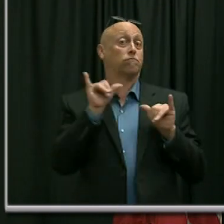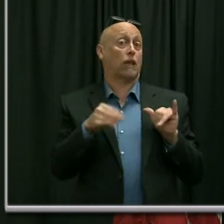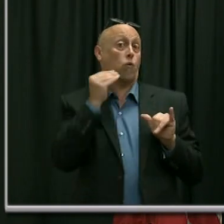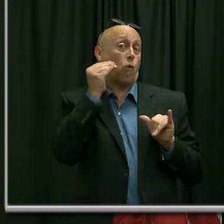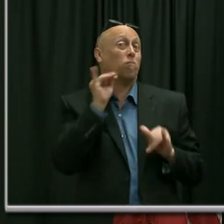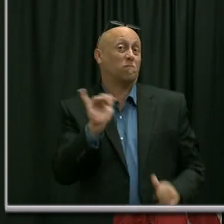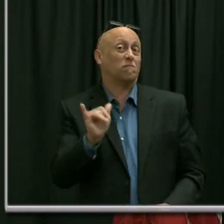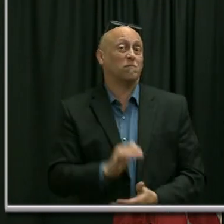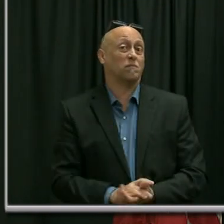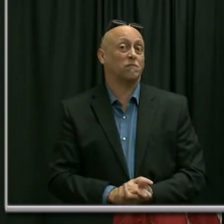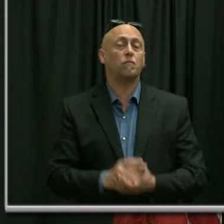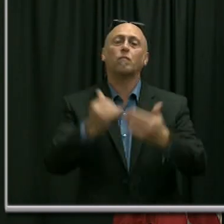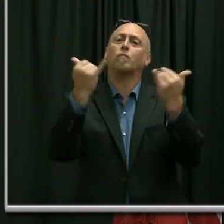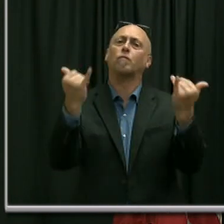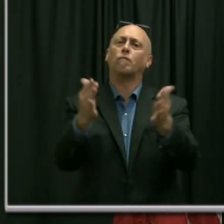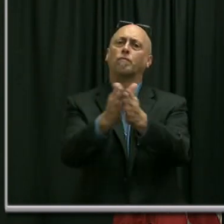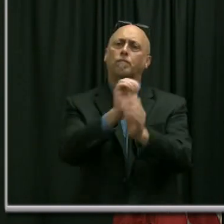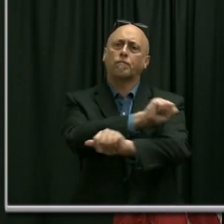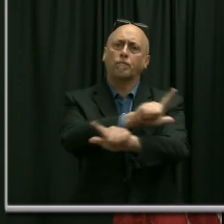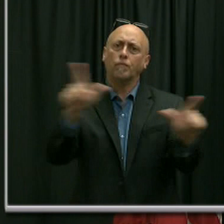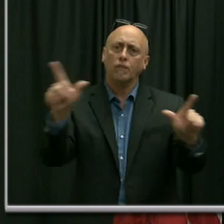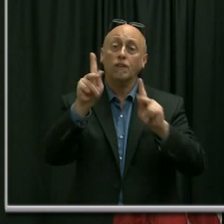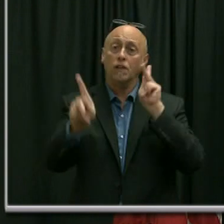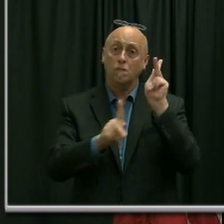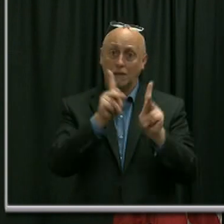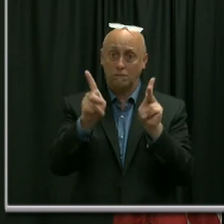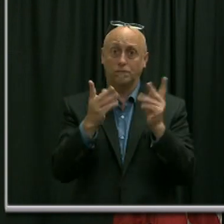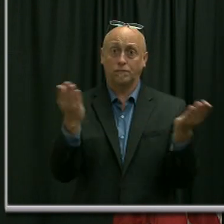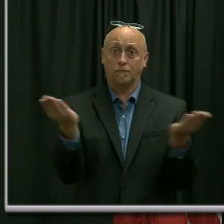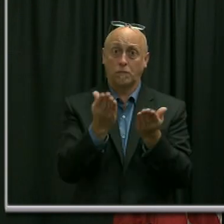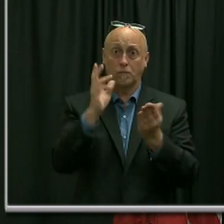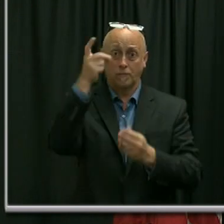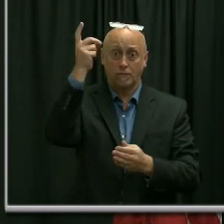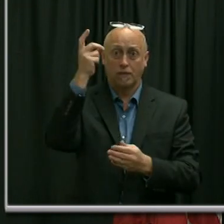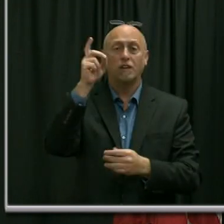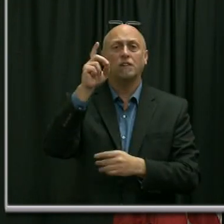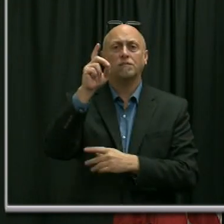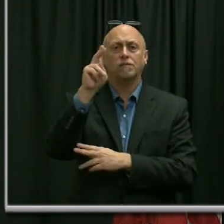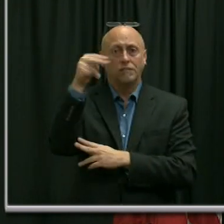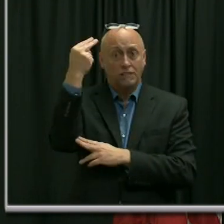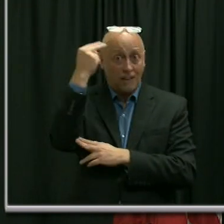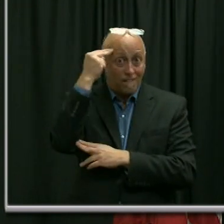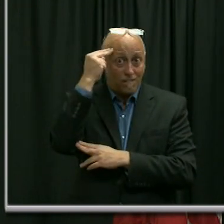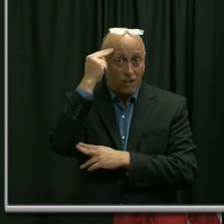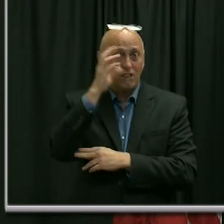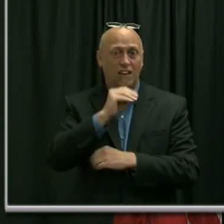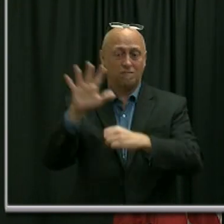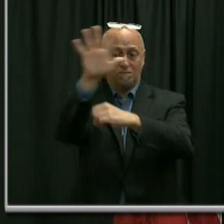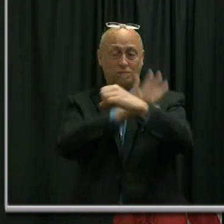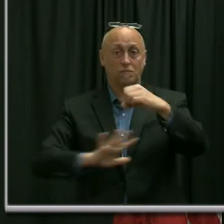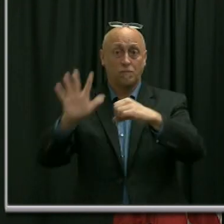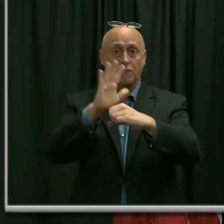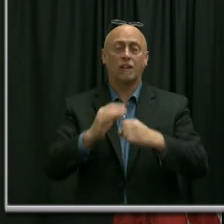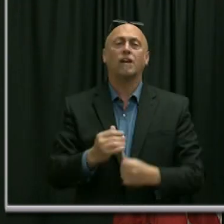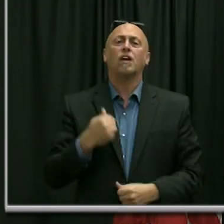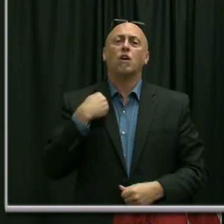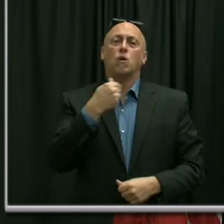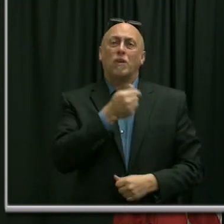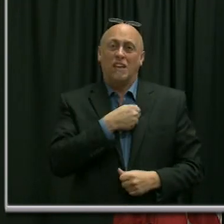ALREADY STAYING AT HOME. TODAY'S ACTION IS TO ASK ALL RESIDENTS OF METRO DAVIDSON